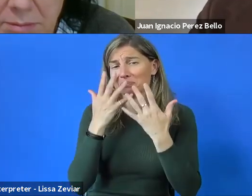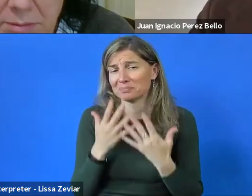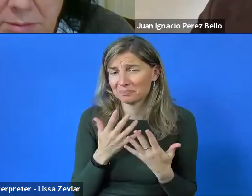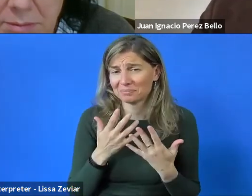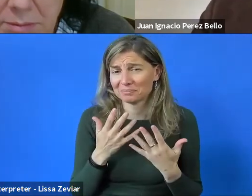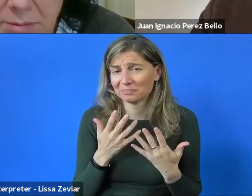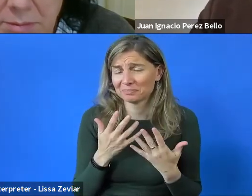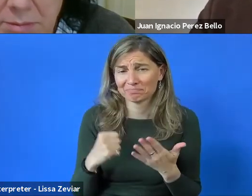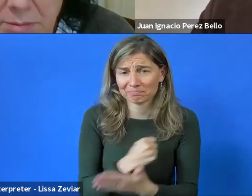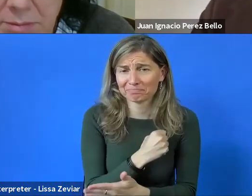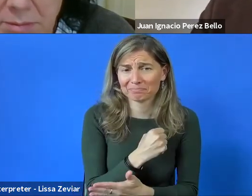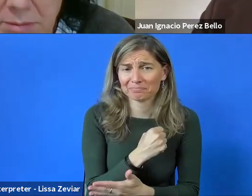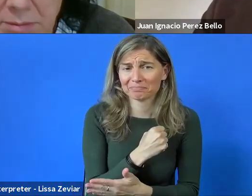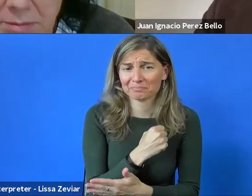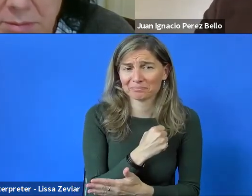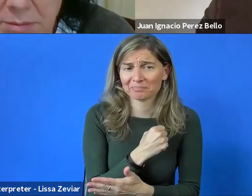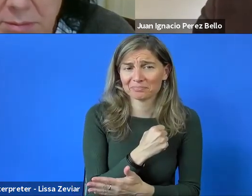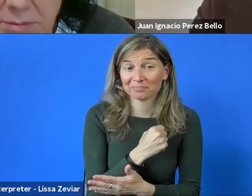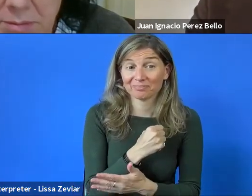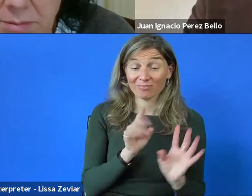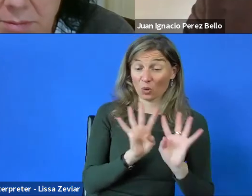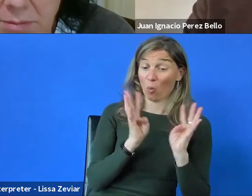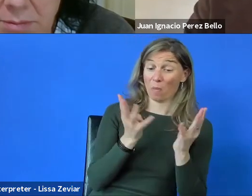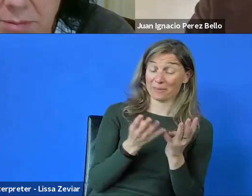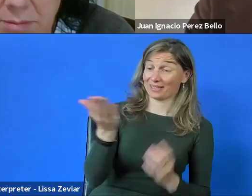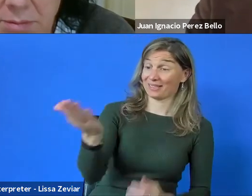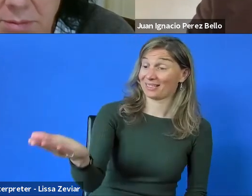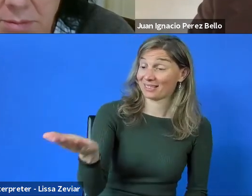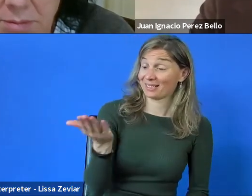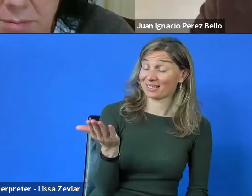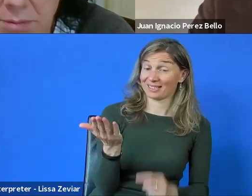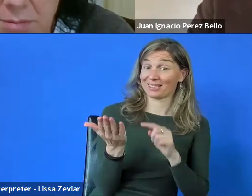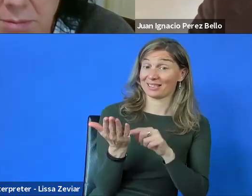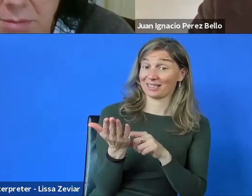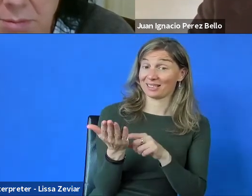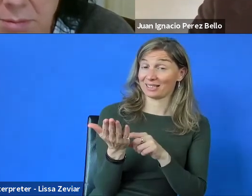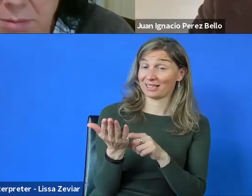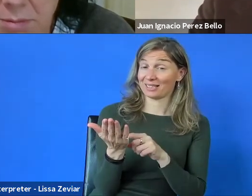that for the committee, this claim, this point from her submission